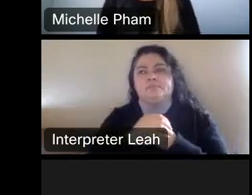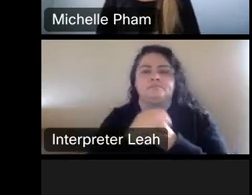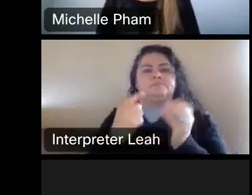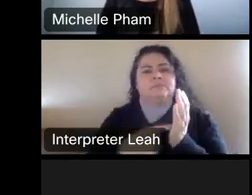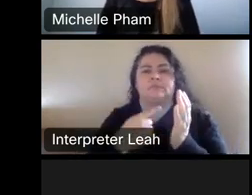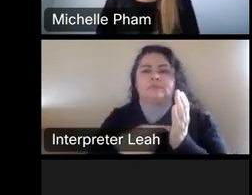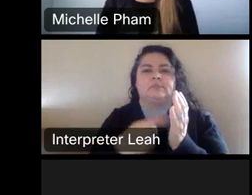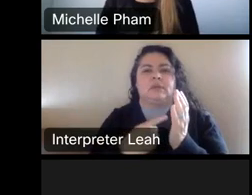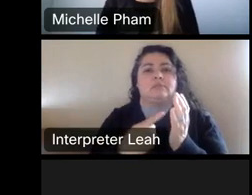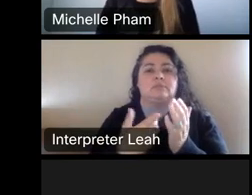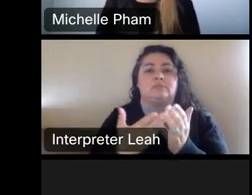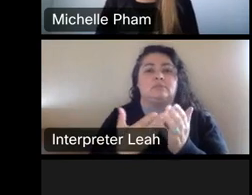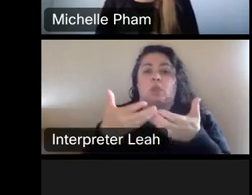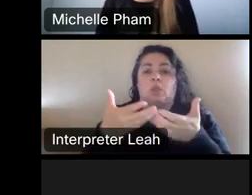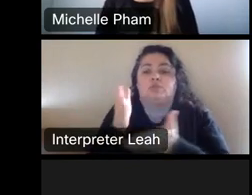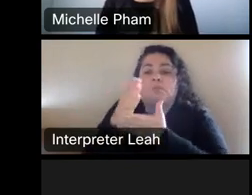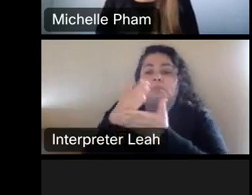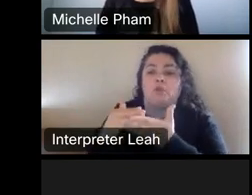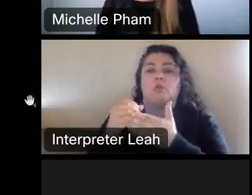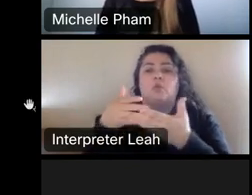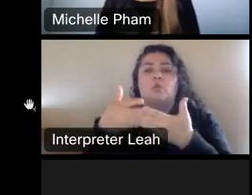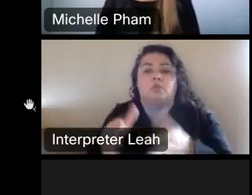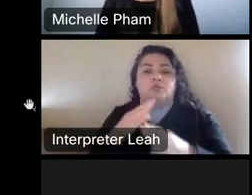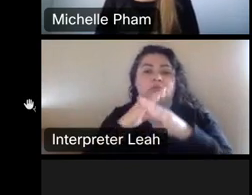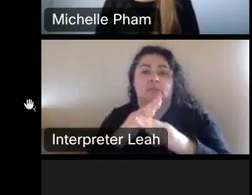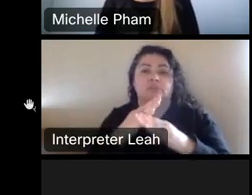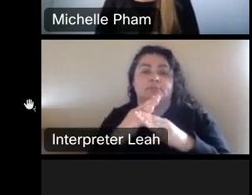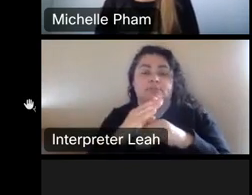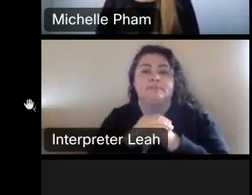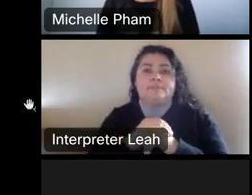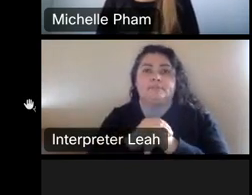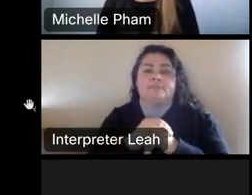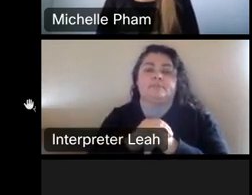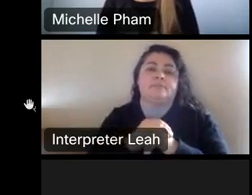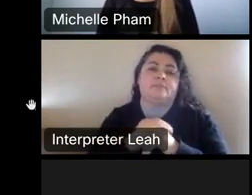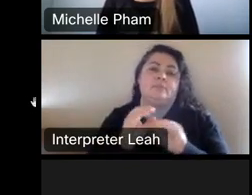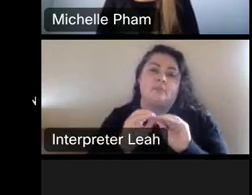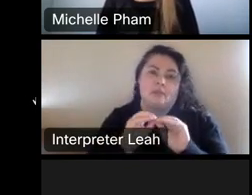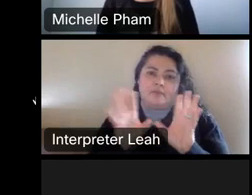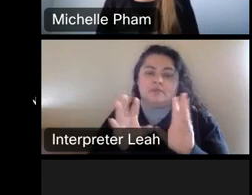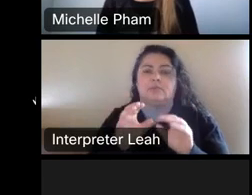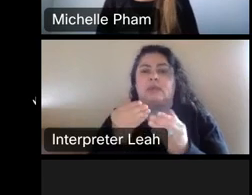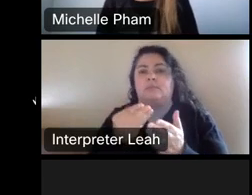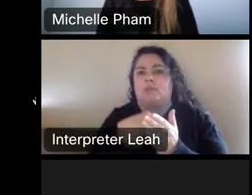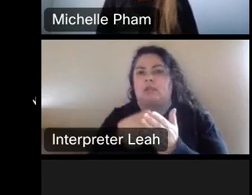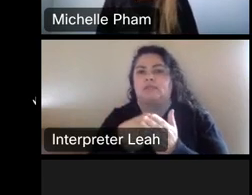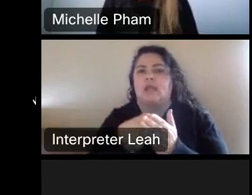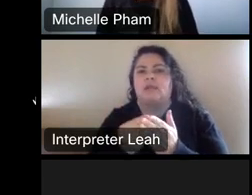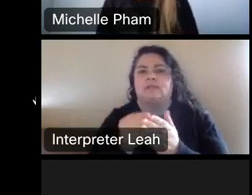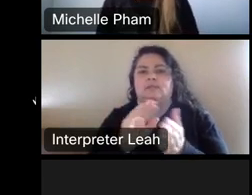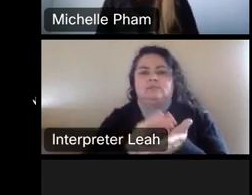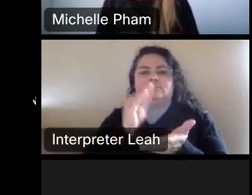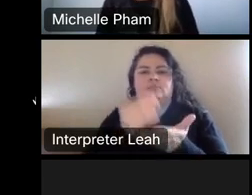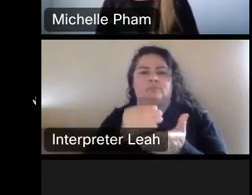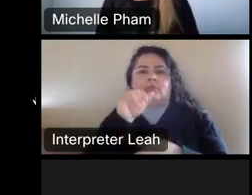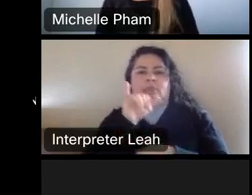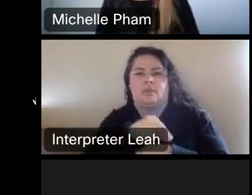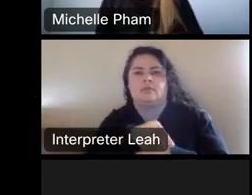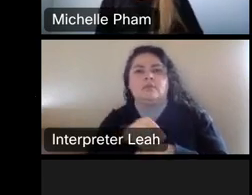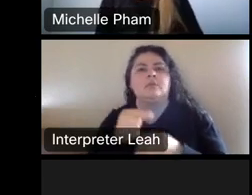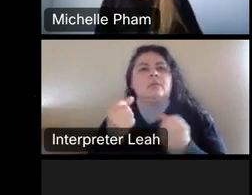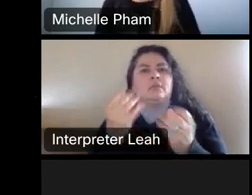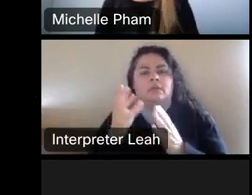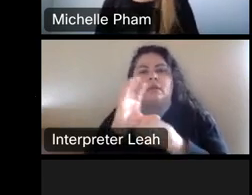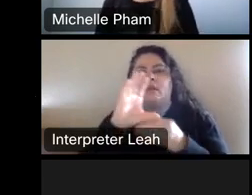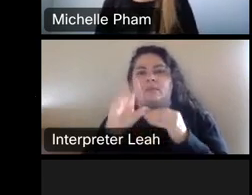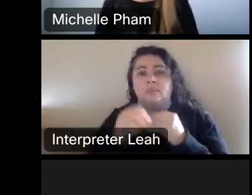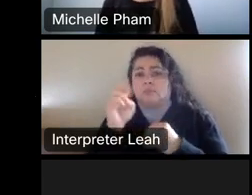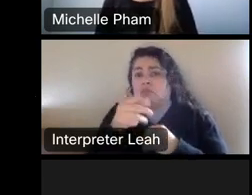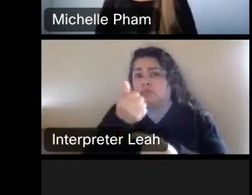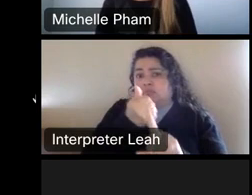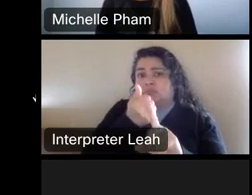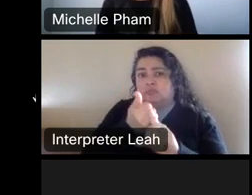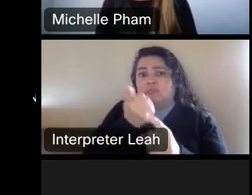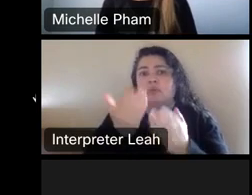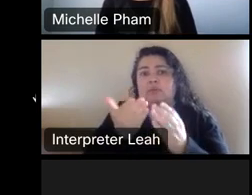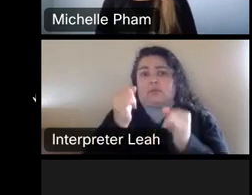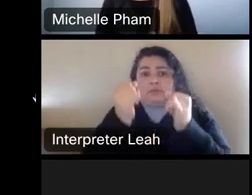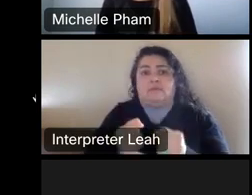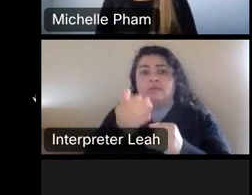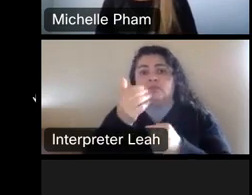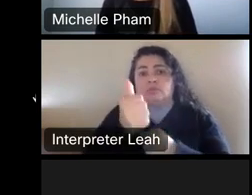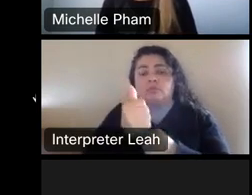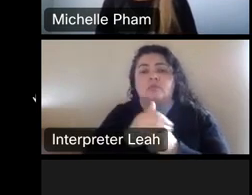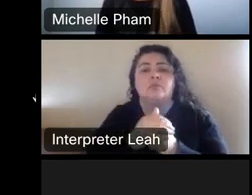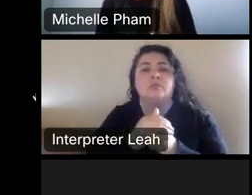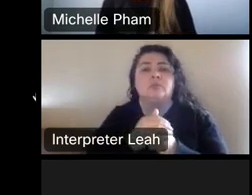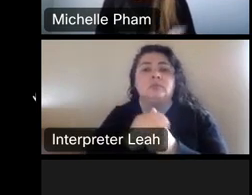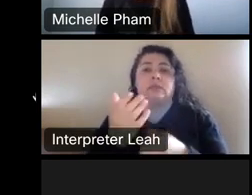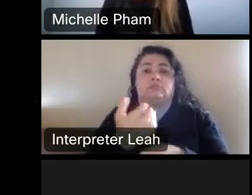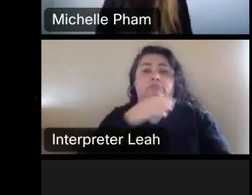There's a chunk of it or a lose protection over it, and obviously you can monetize that and you can and a lot of companies or you in particular as an individual, um, can gain value from it. Right?